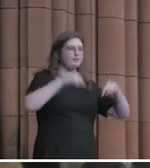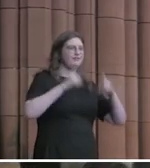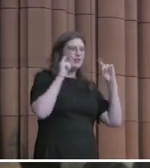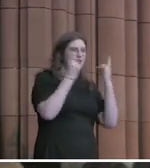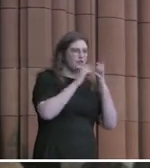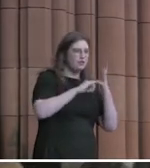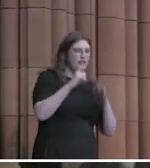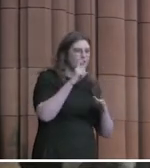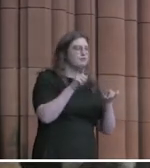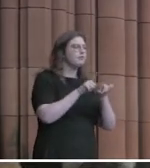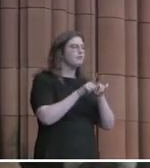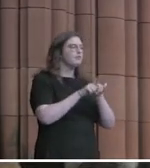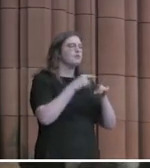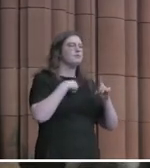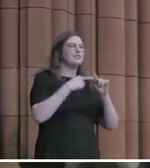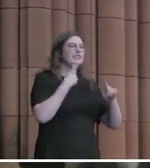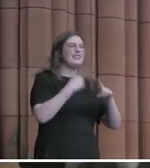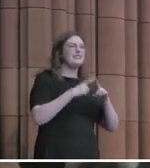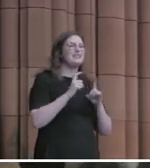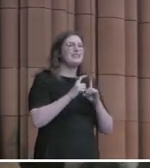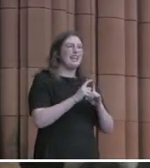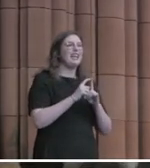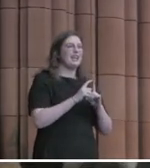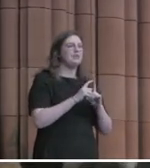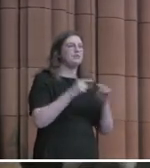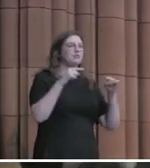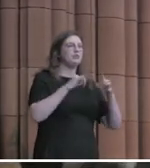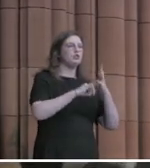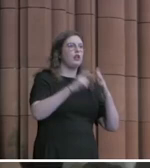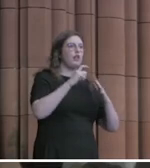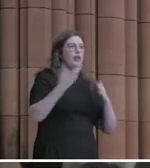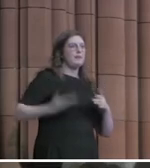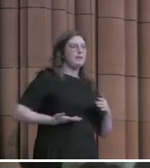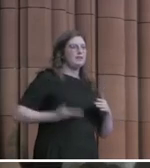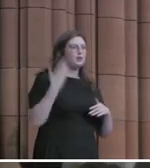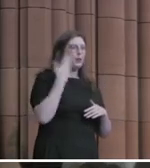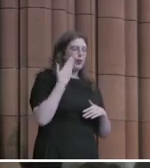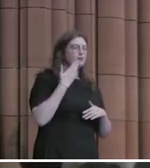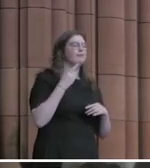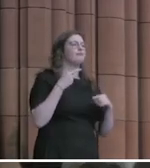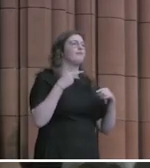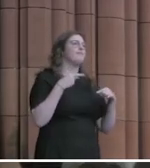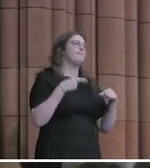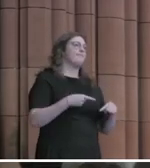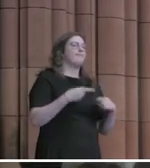and also Executive Dean of Strath Clyde Business School. On behalf of the whole university,